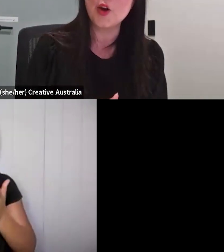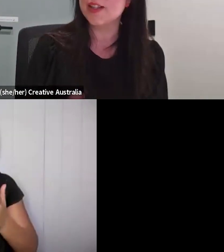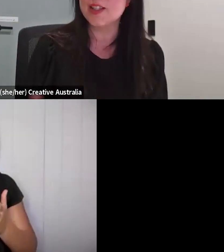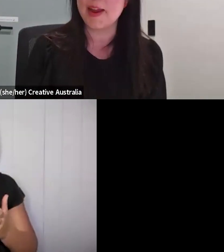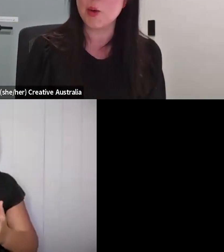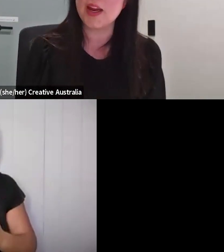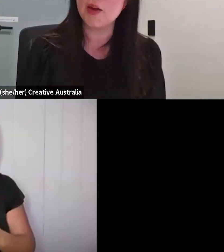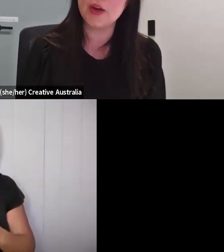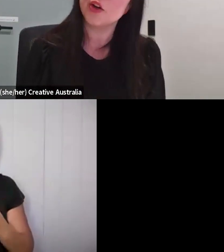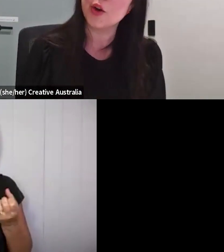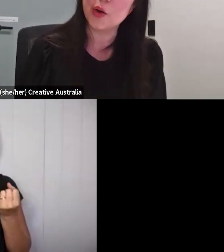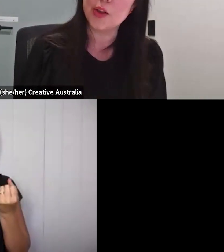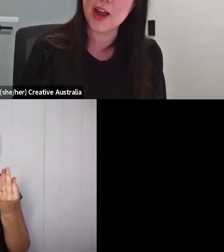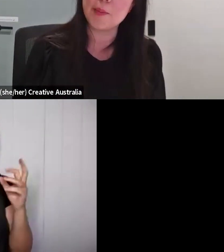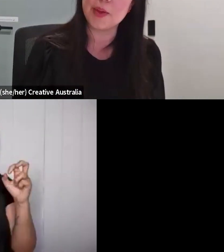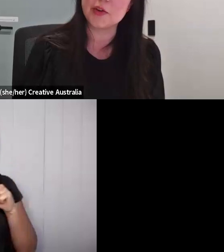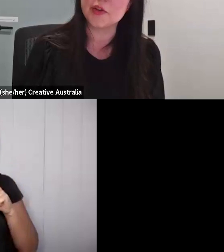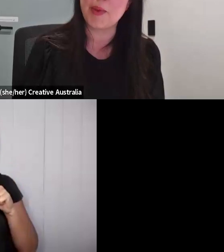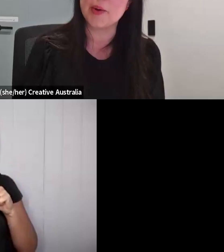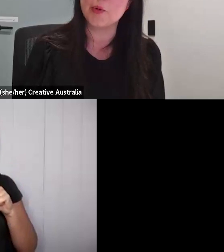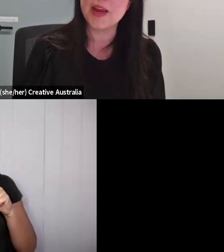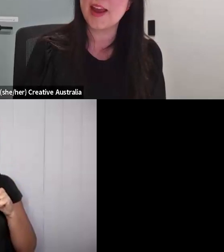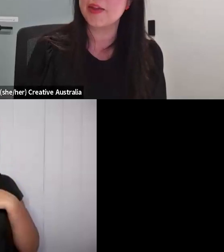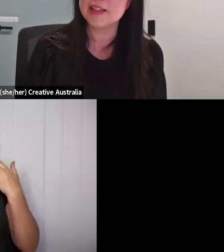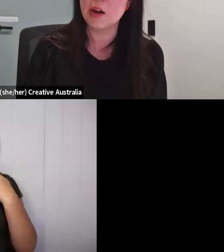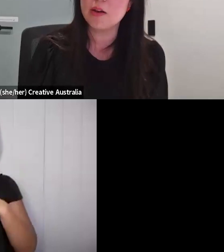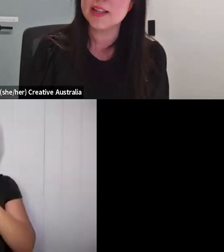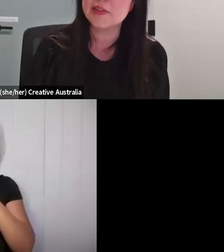no systematic. We don't know who the industry panel will be. They -- there is a long list